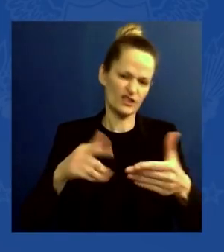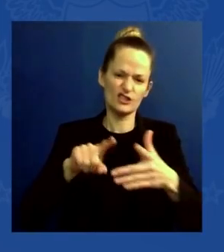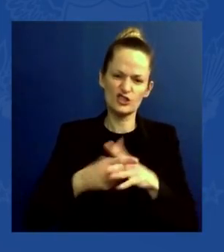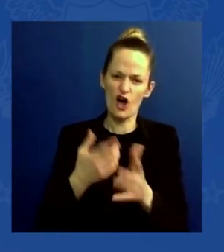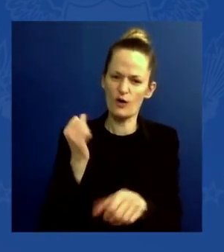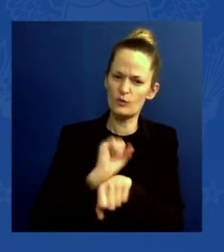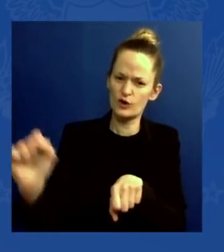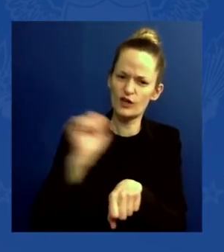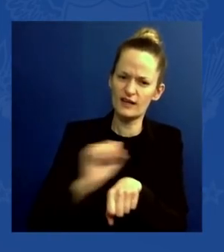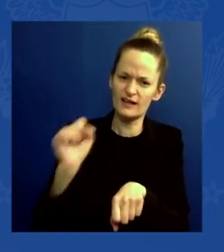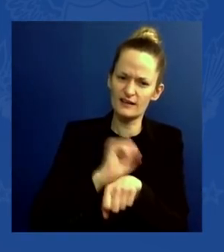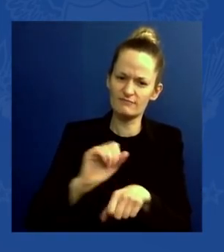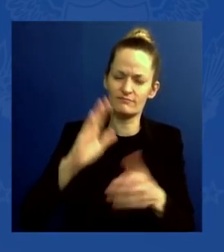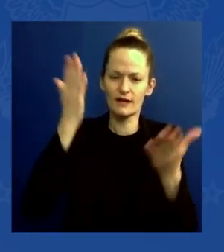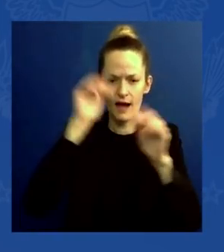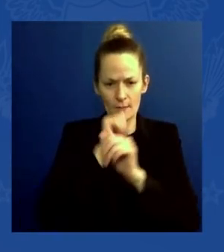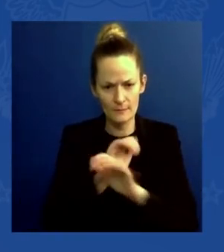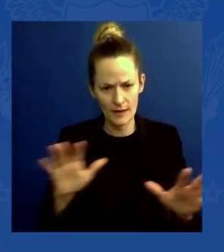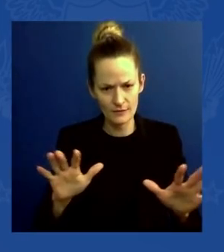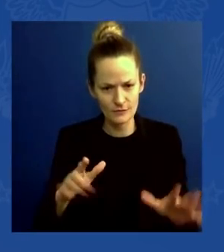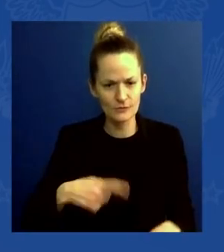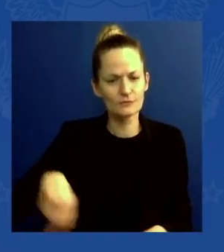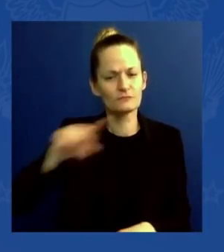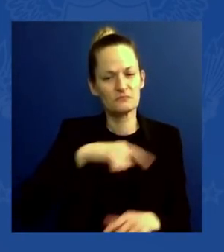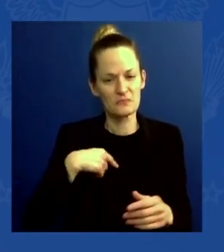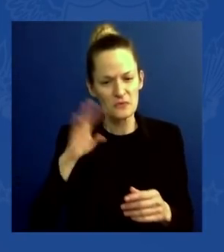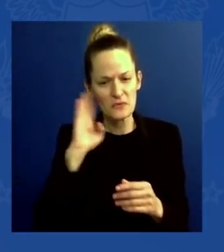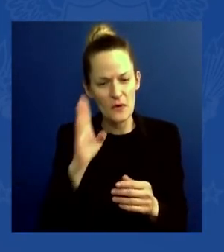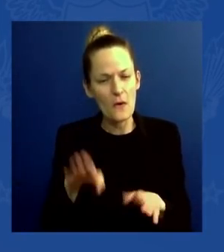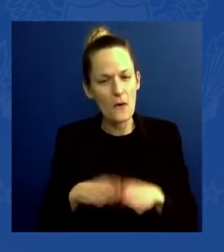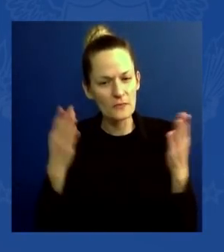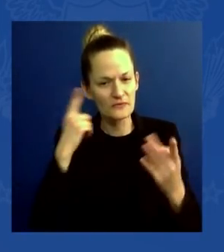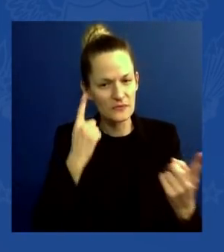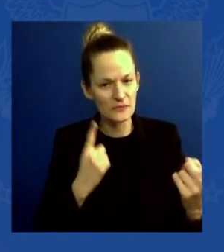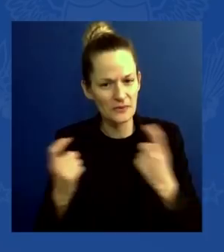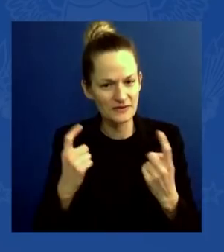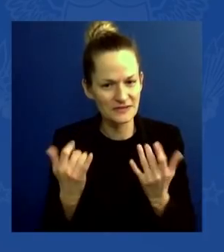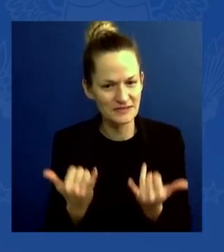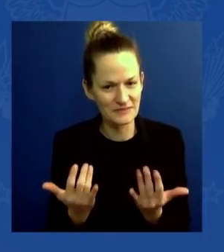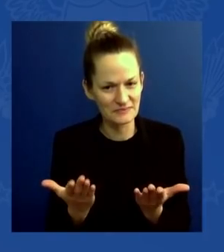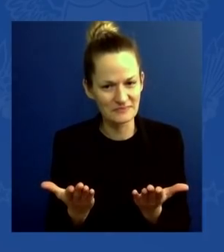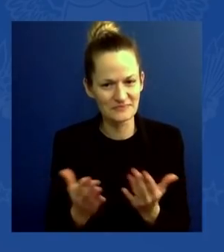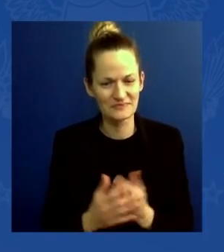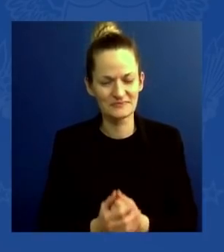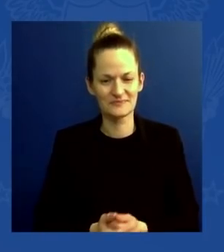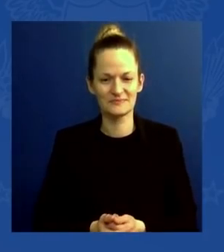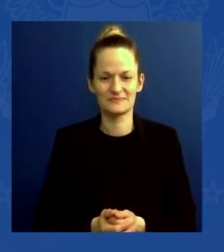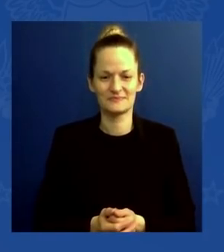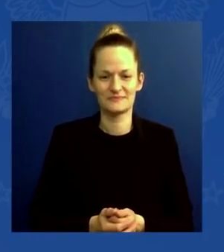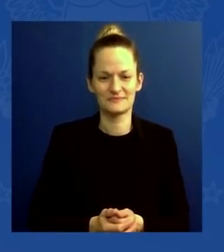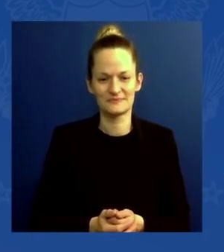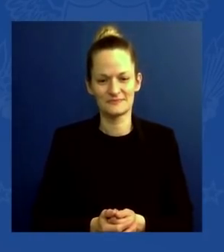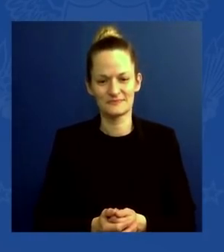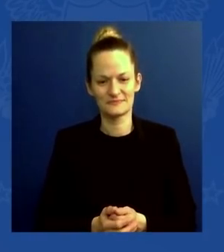help propel this bill to the finish line? And how did -- how were you able to bridge the gap last night between moderates and progressives?